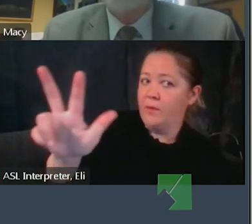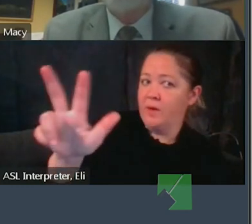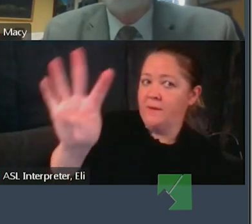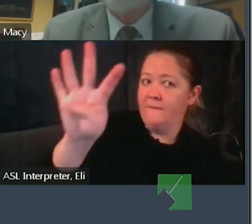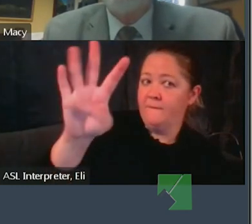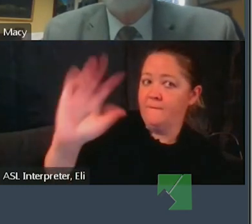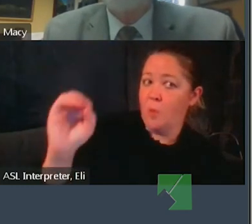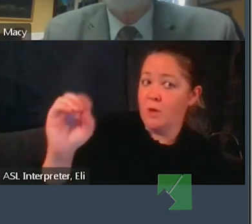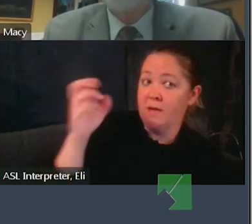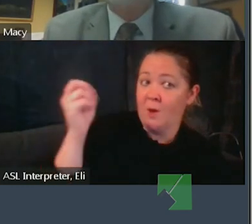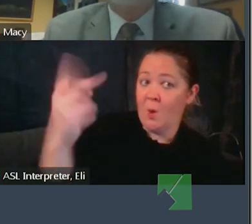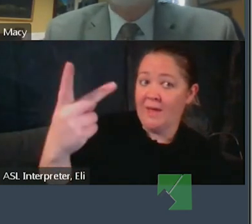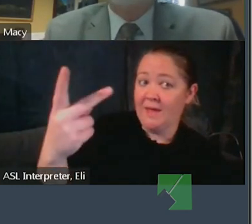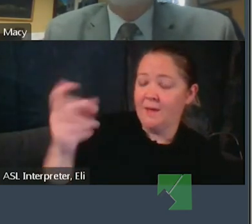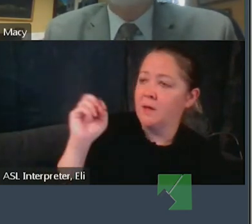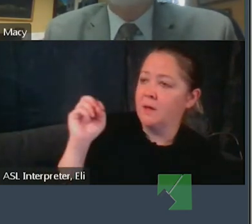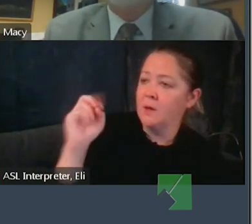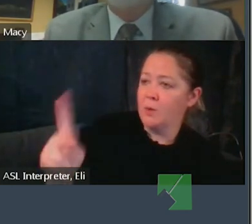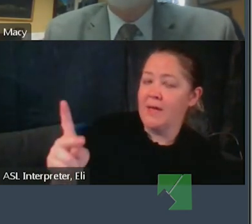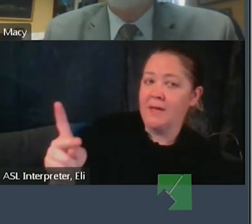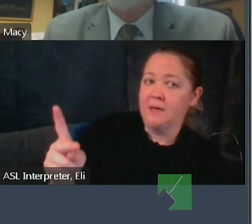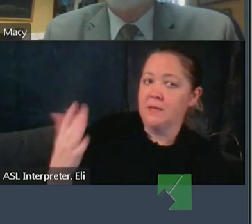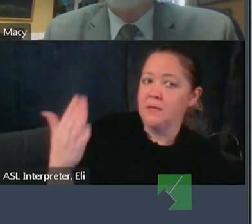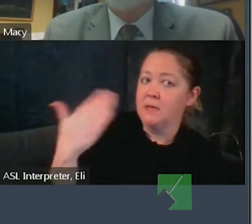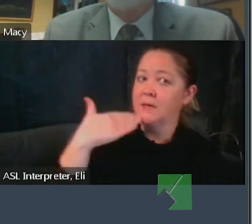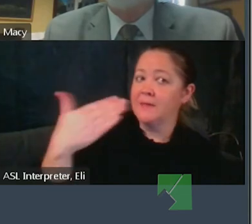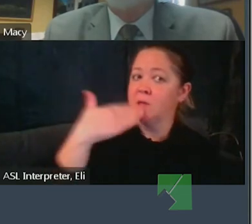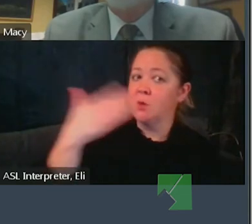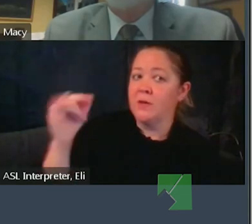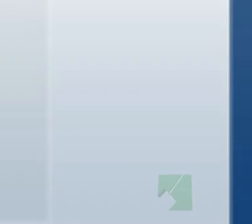So if we can put that on the screen for everyone to see,